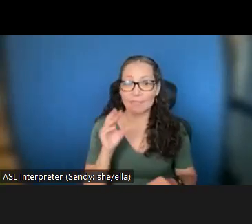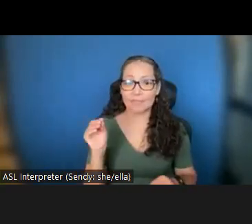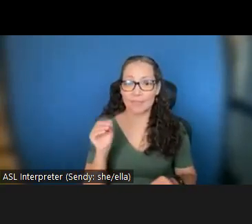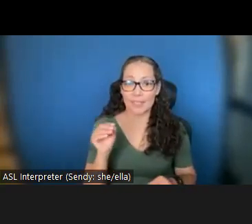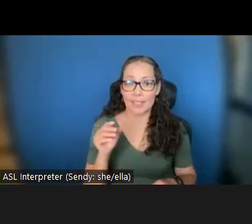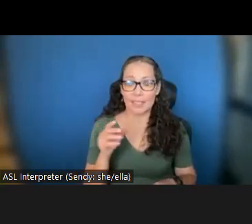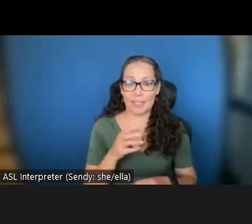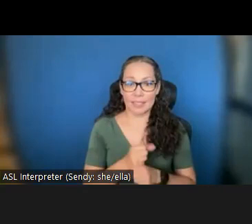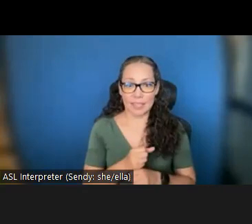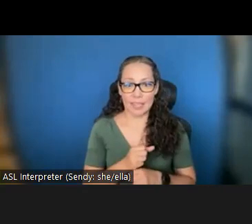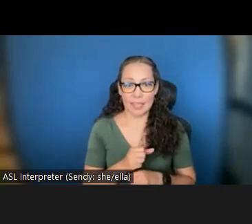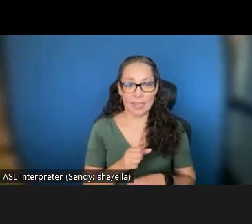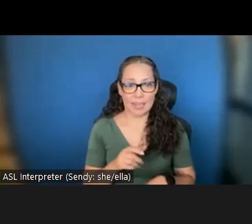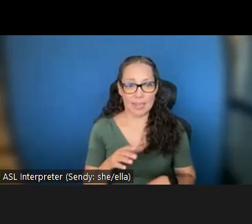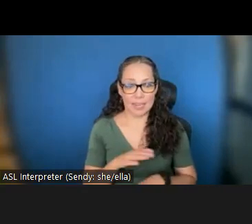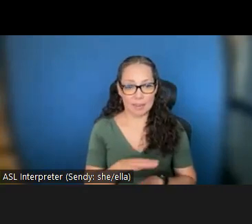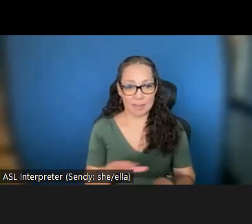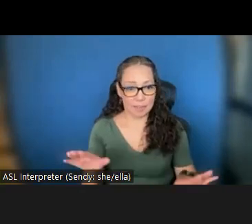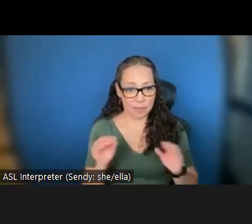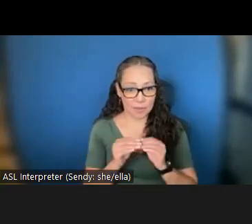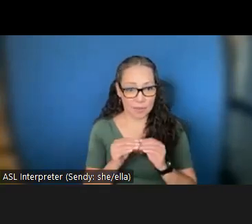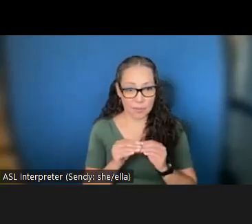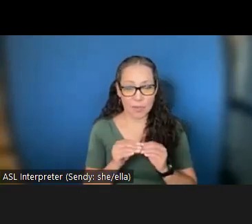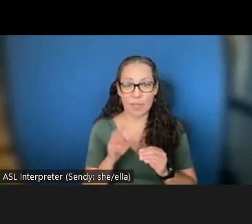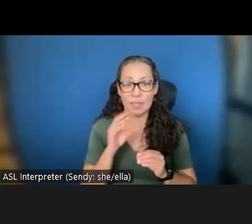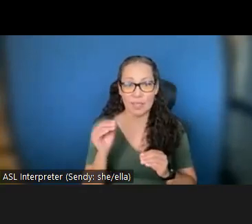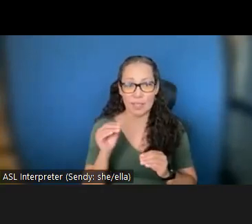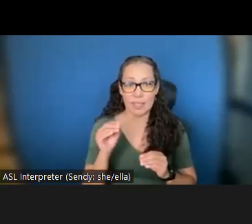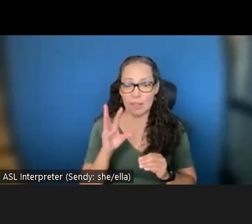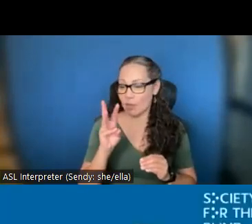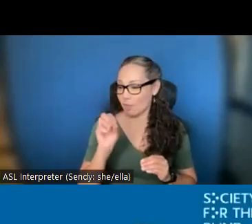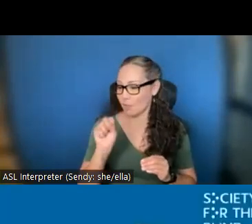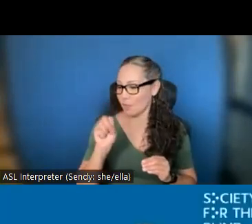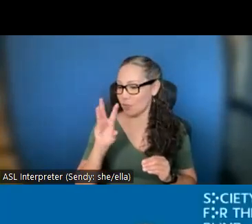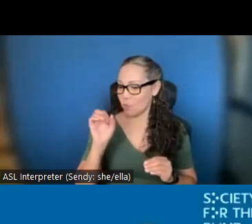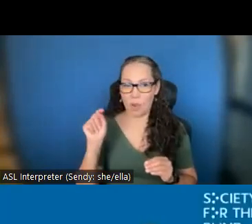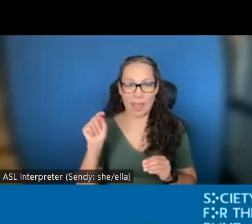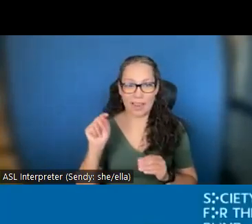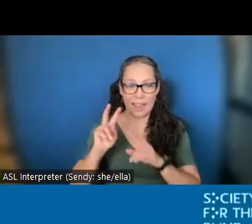system and also as a followup to our adrc SWAT analysis report that was uh conducted